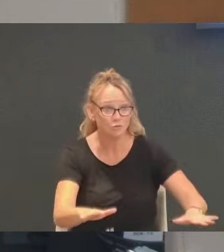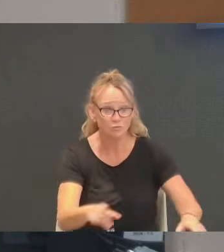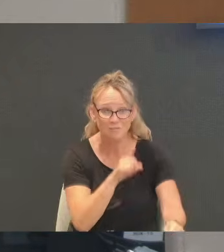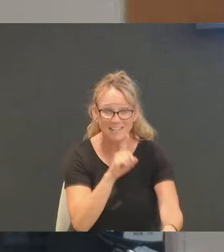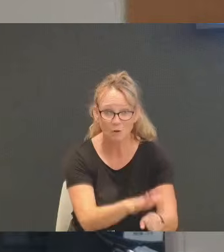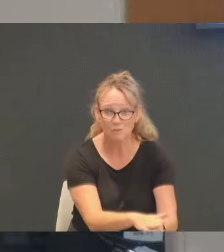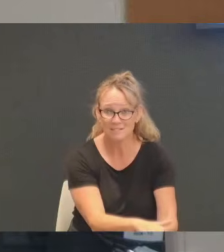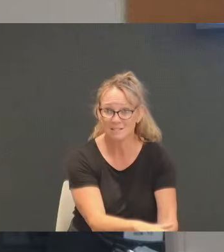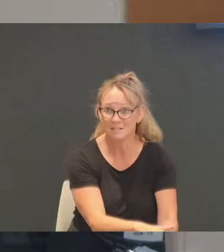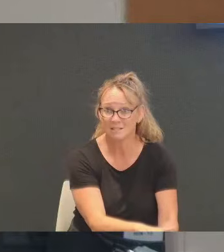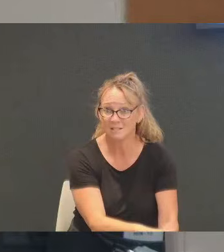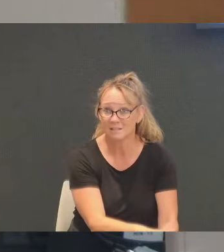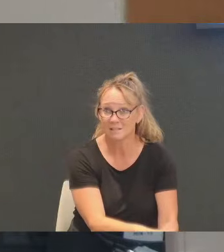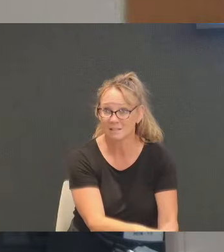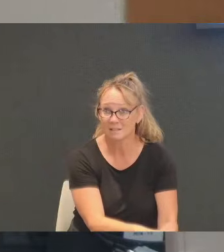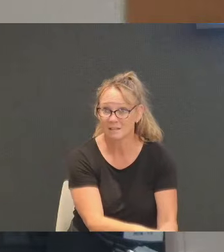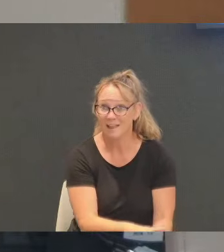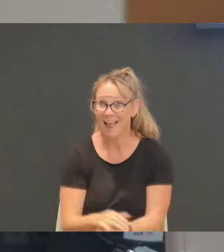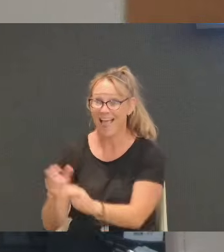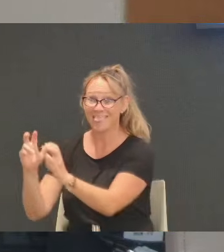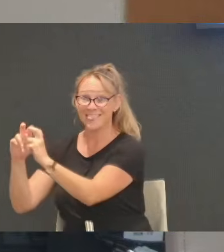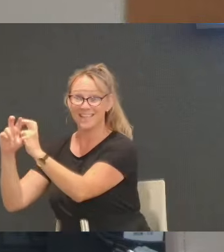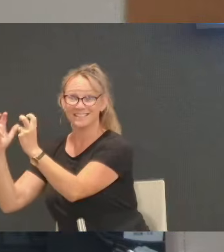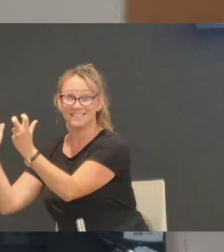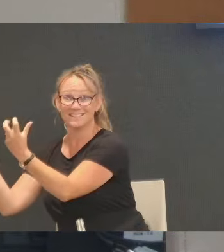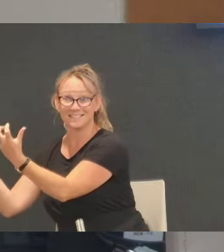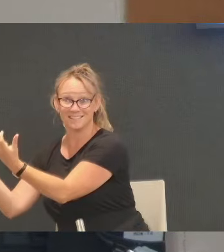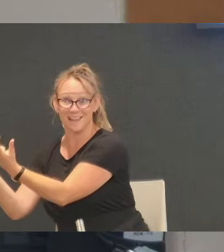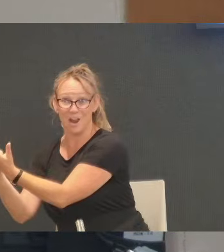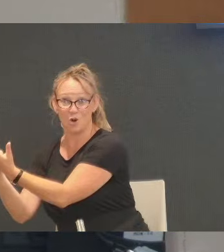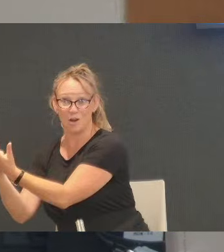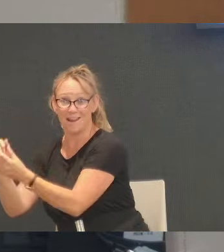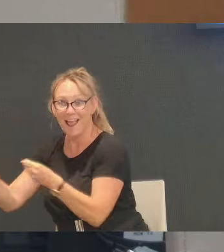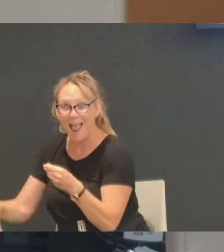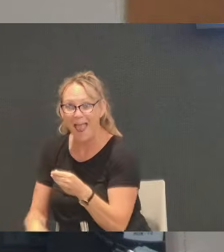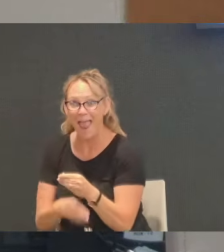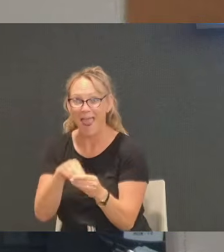And then when it's time for the stadiums, we can put it on the ballot and the people can make a